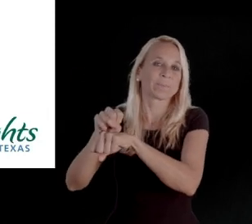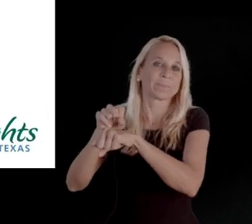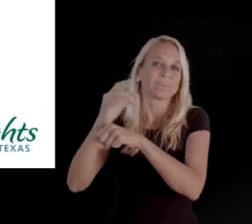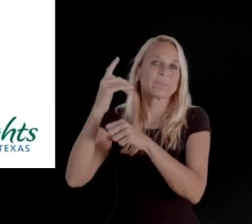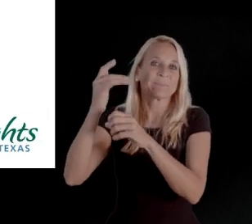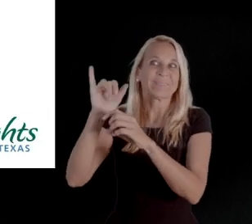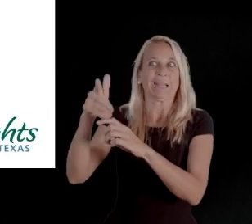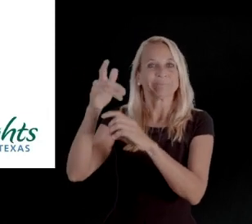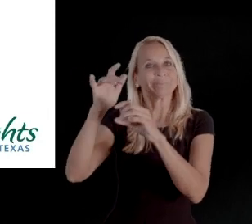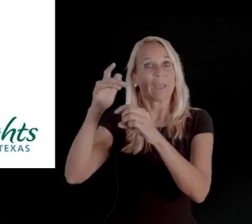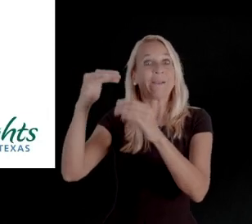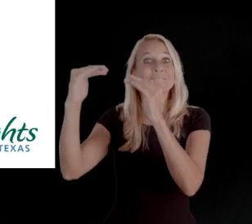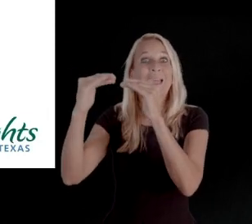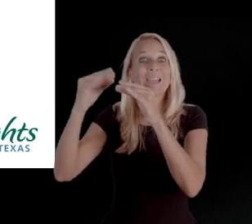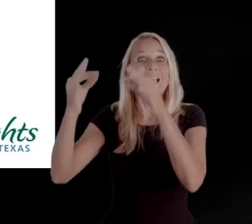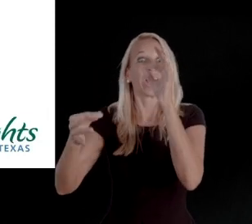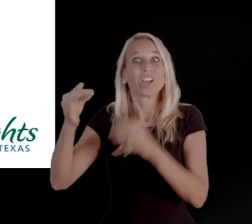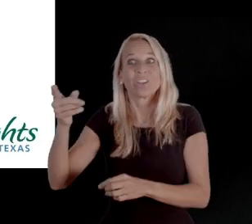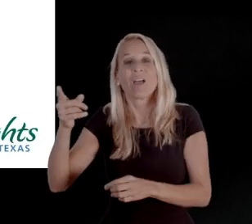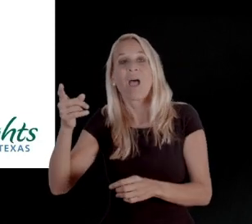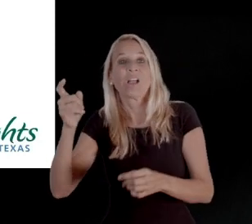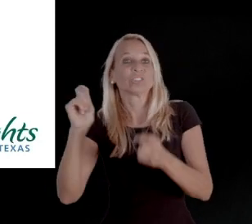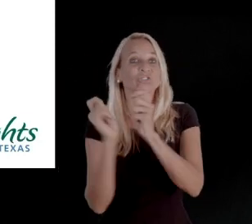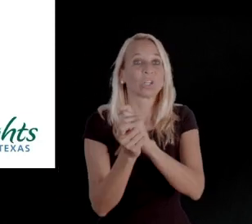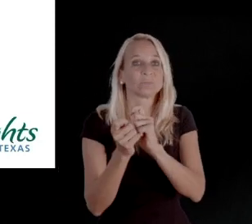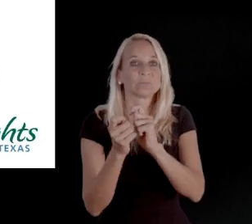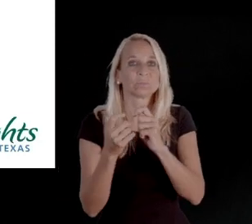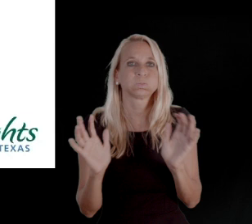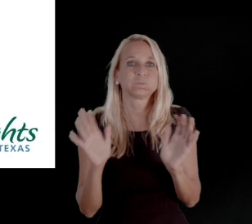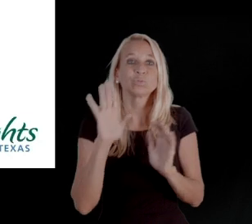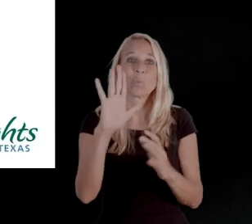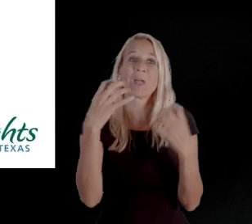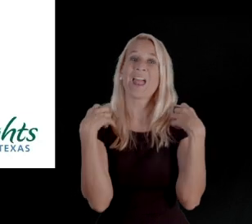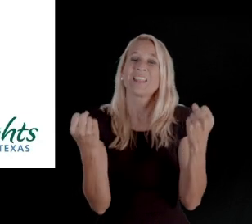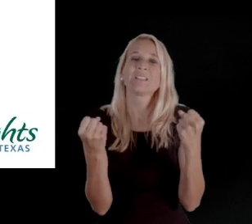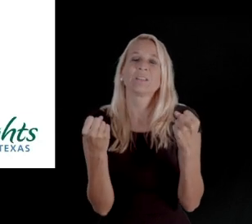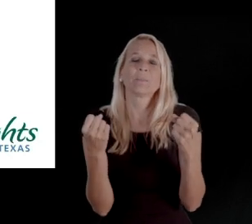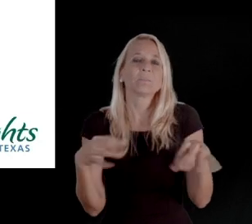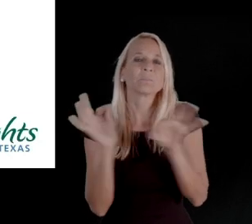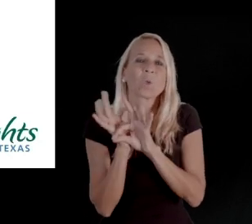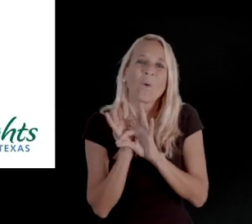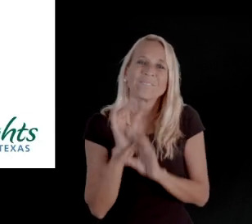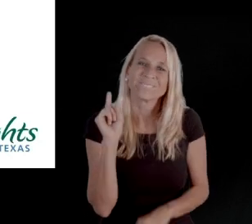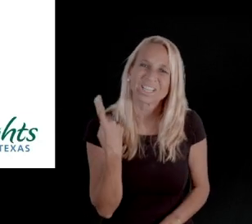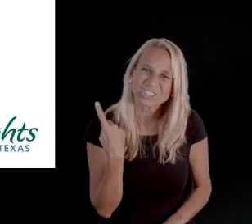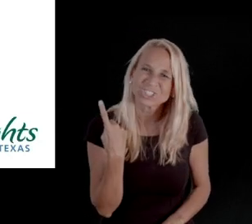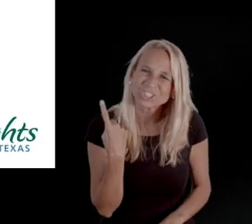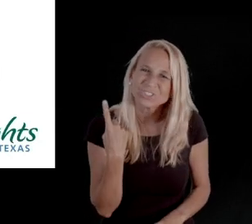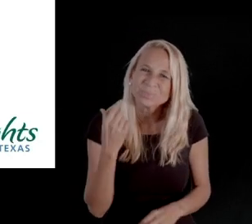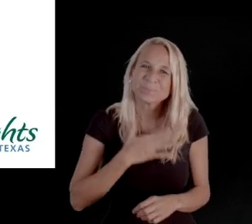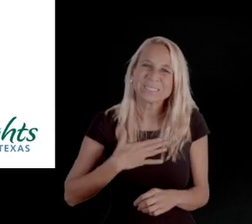please request a continuance. Your healthcare needs come first. Please remember that. I feel like a lot of clients are like,